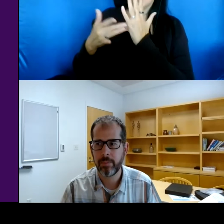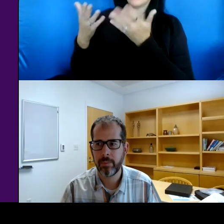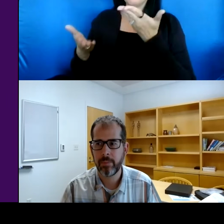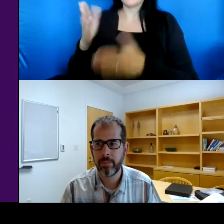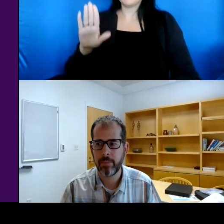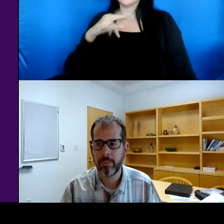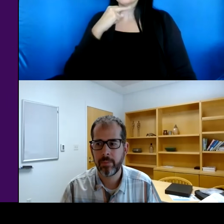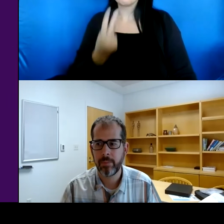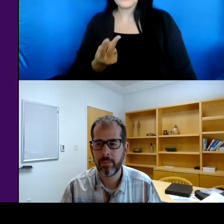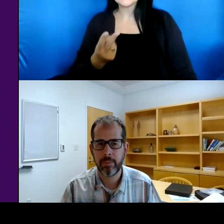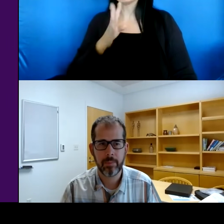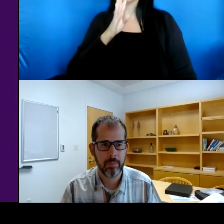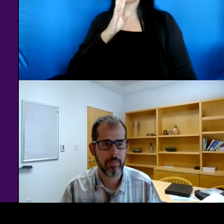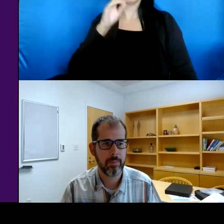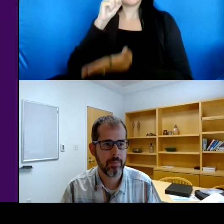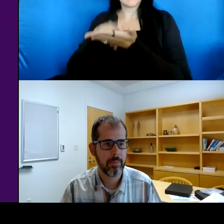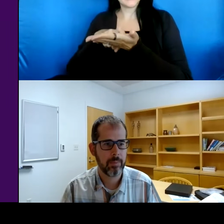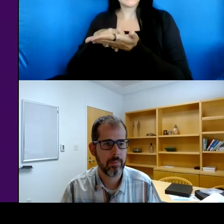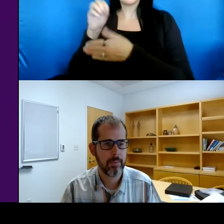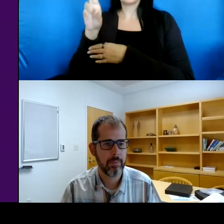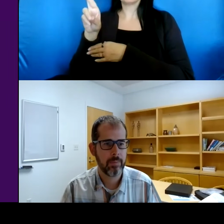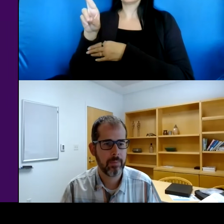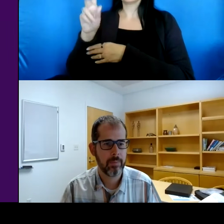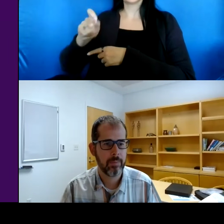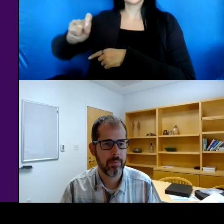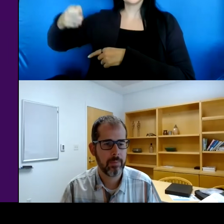using speech recognition for example, or a switch device, you might have a switch by